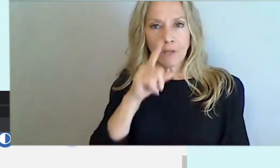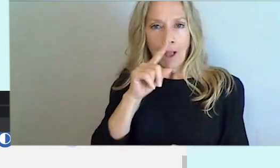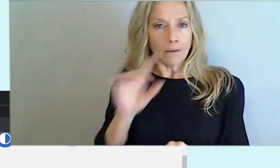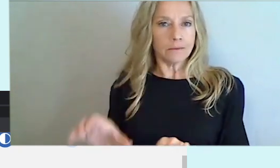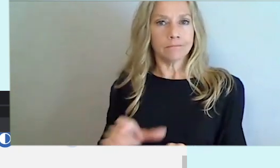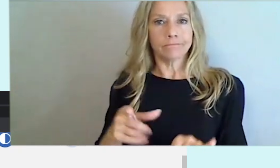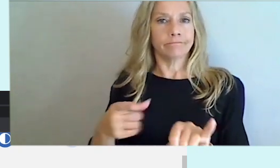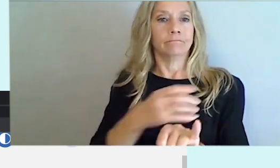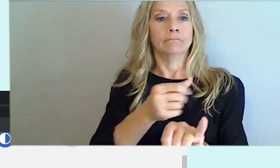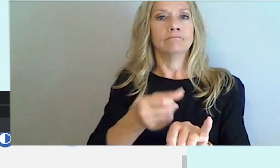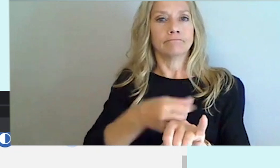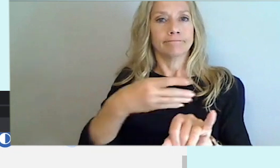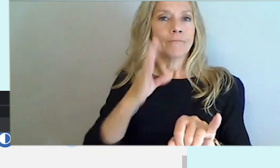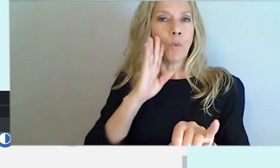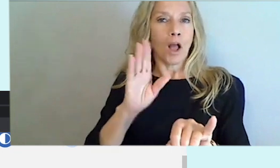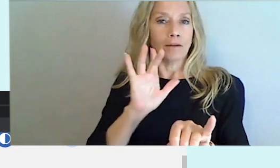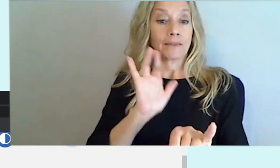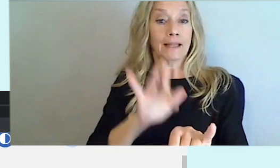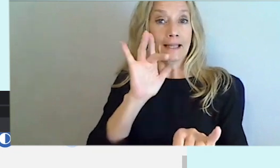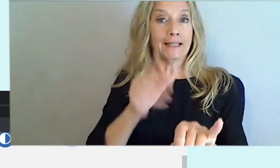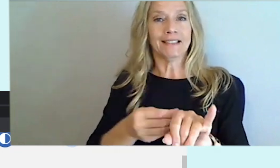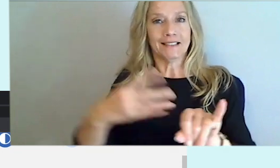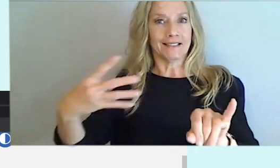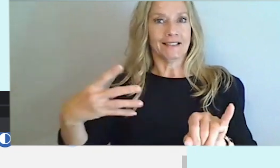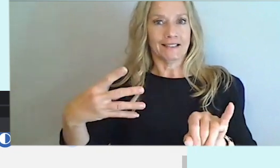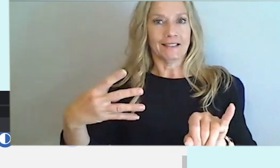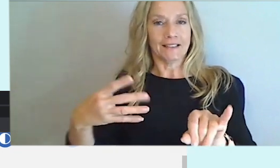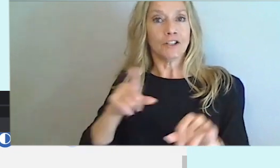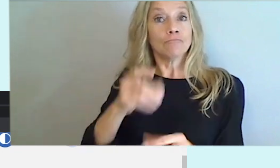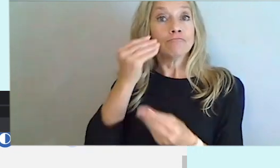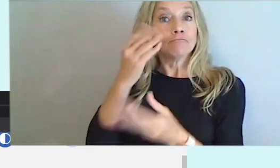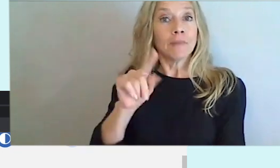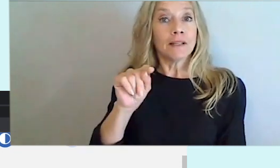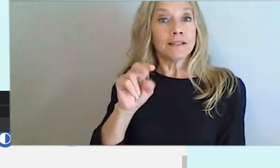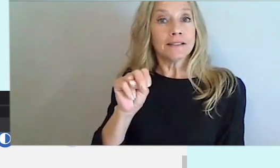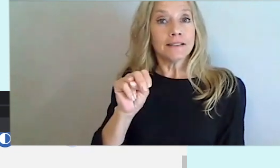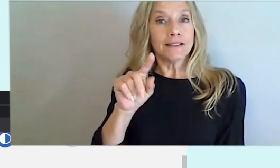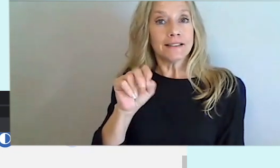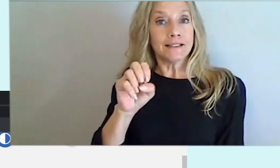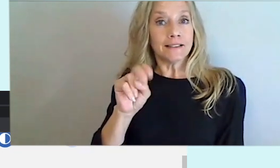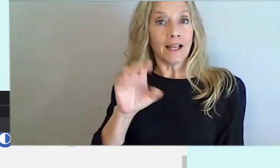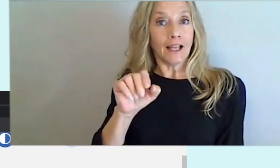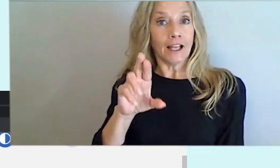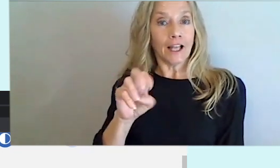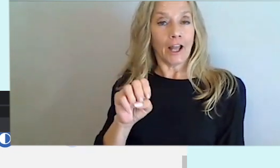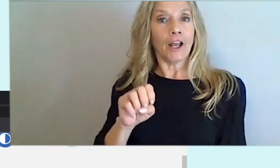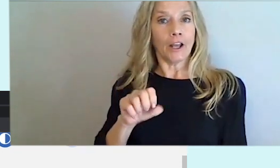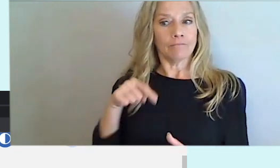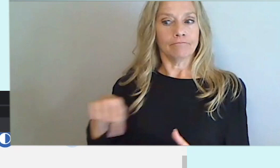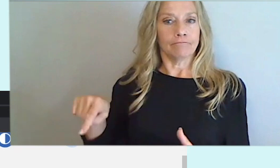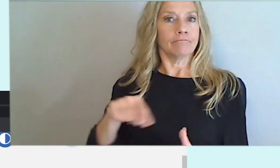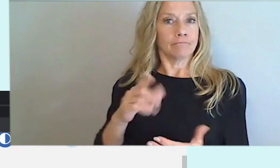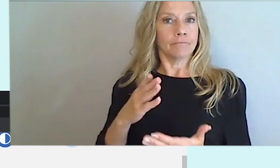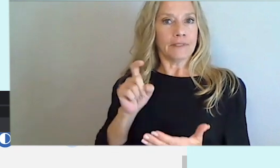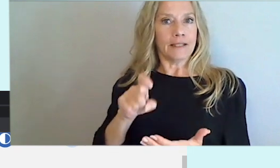If you need to tell TennCare about someone in the household needing one of these types of care, select, yes and select who needs the care.